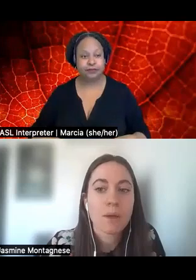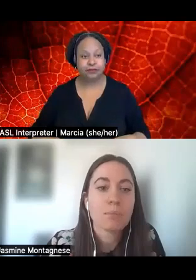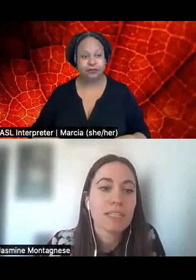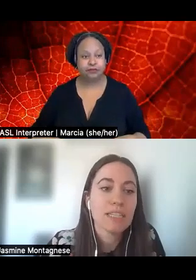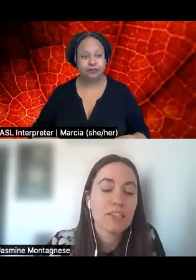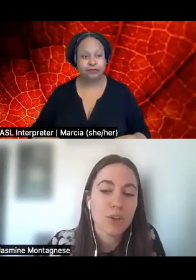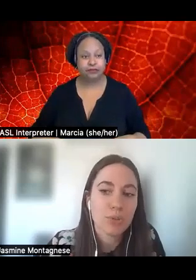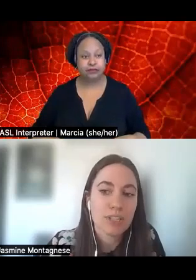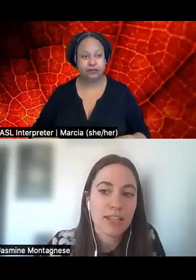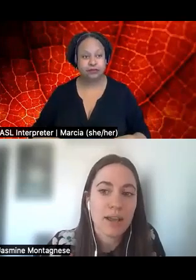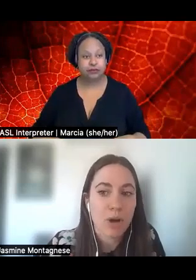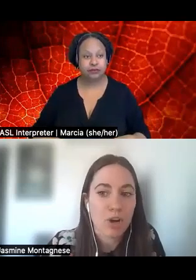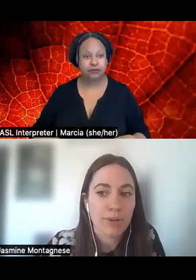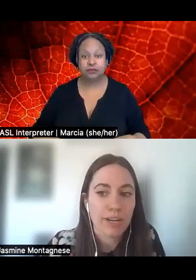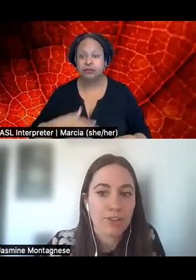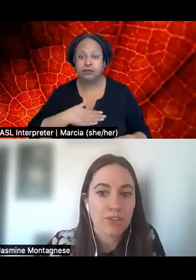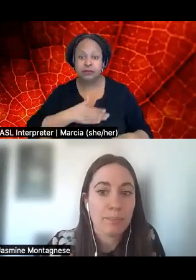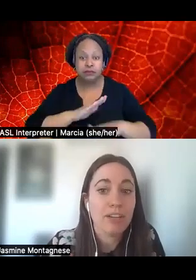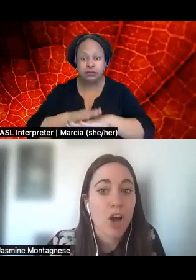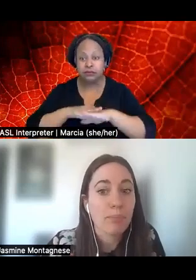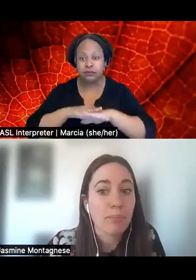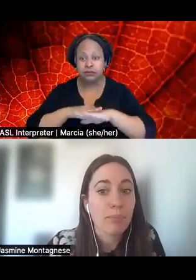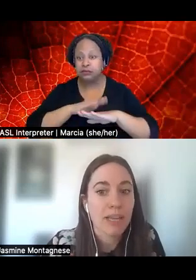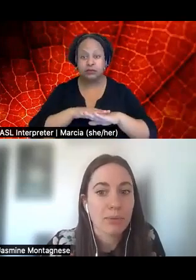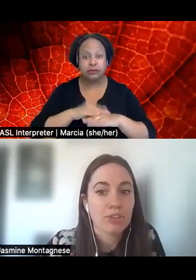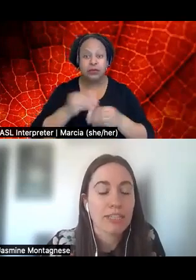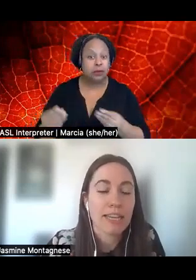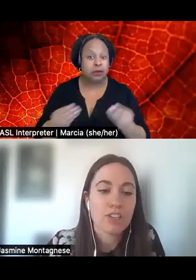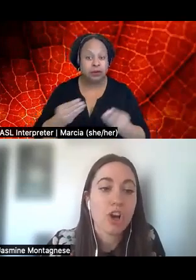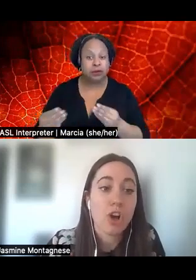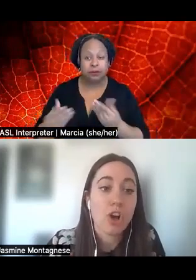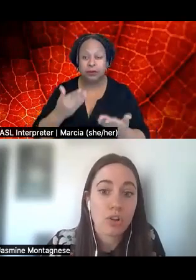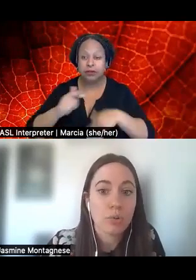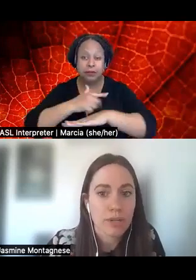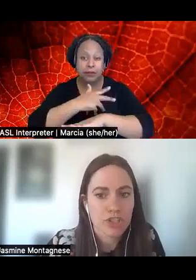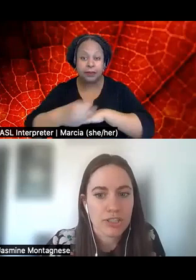Please note that moderators may not be able to get to all questions.